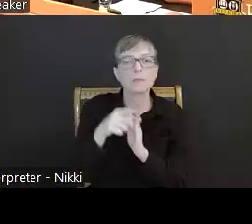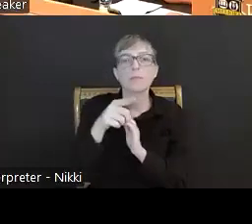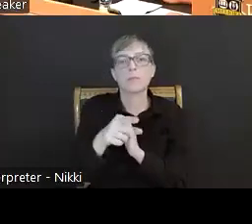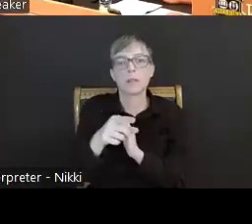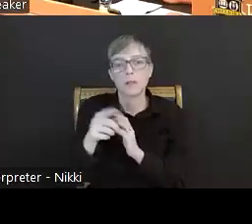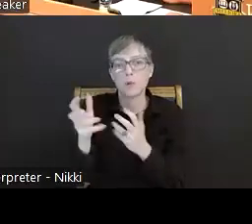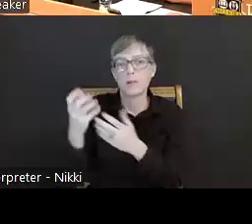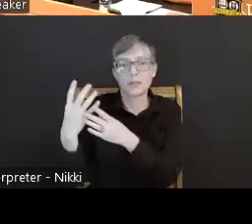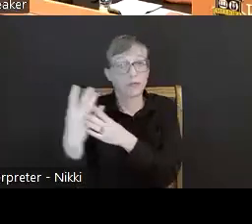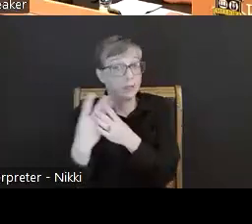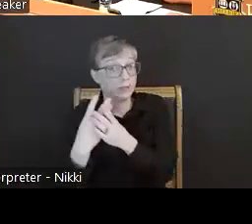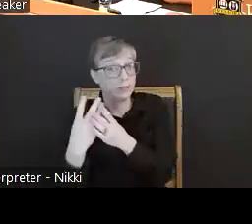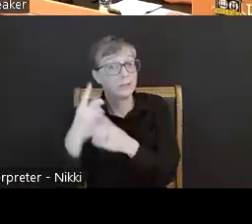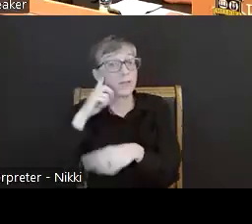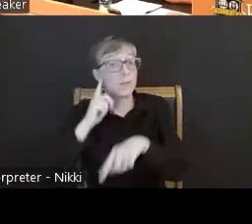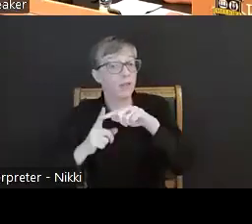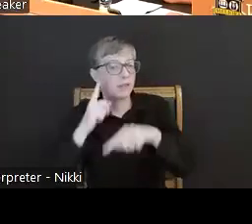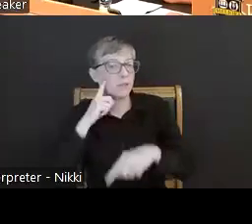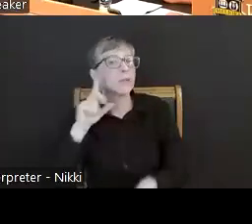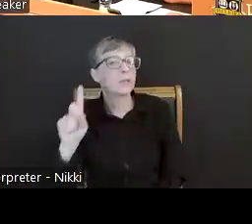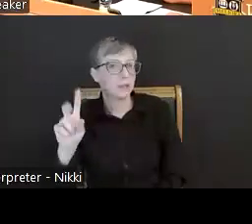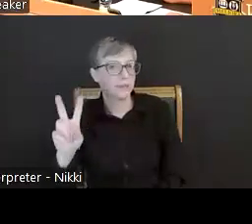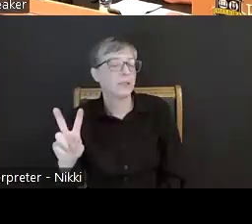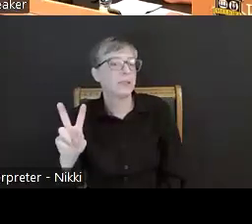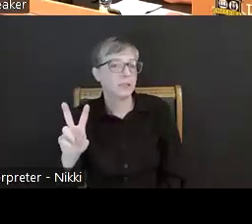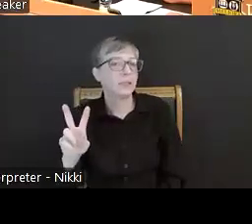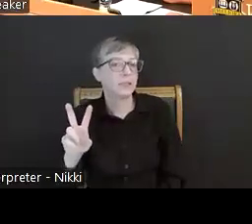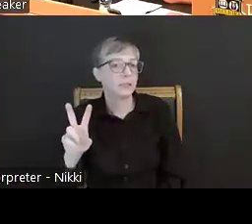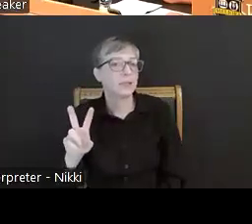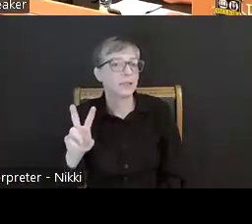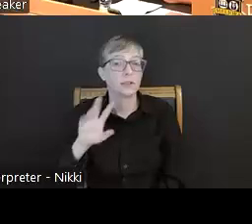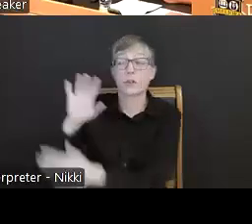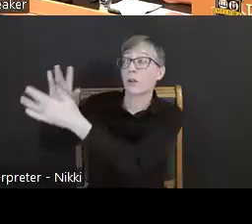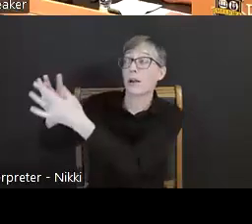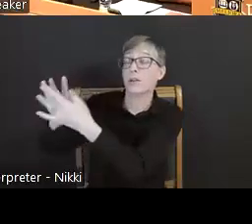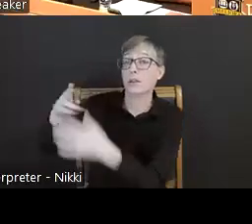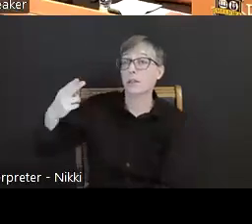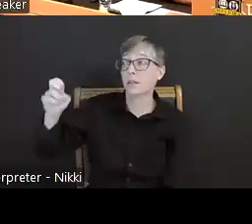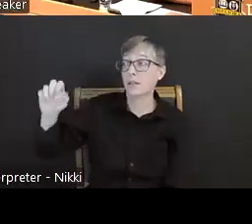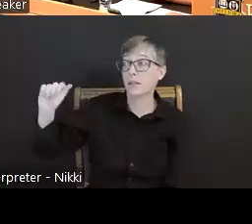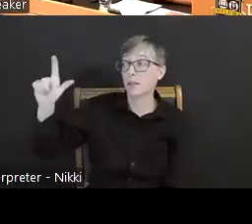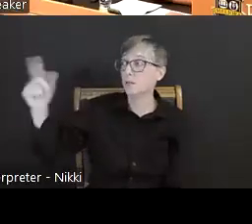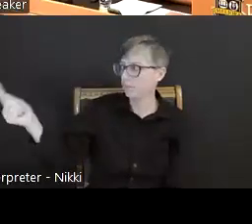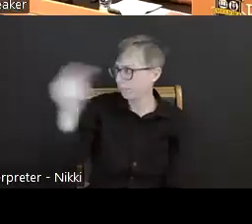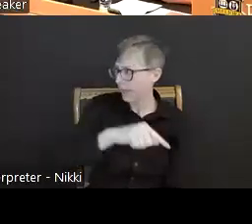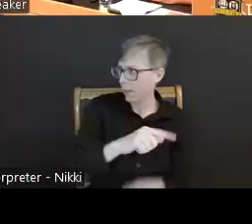ask um for us to come talk to the patient pent maybe provide some resources and a lot of times